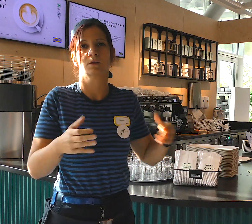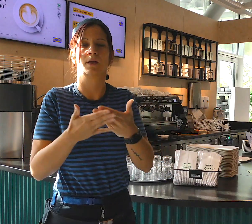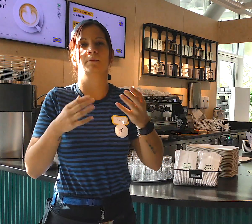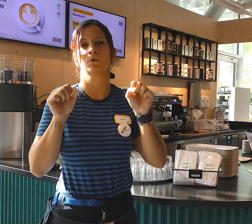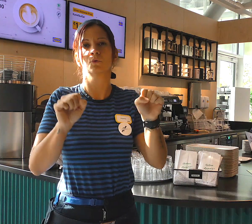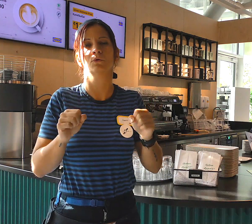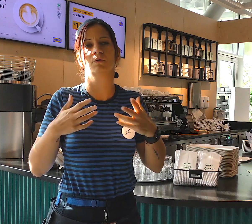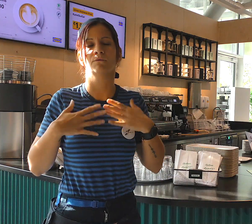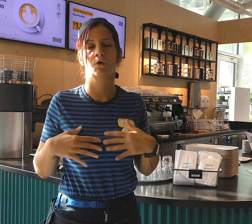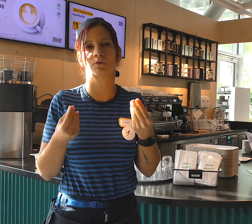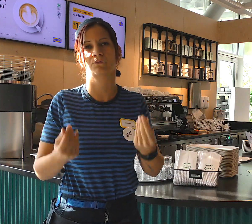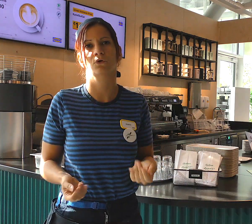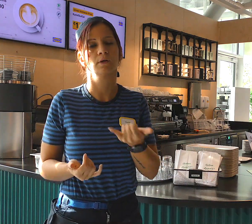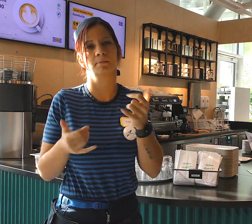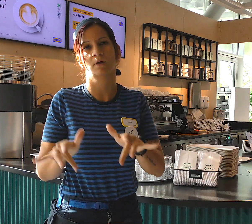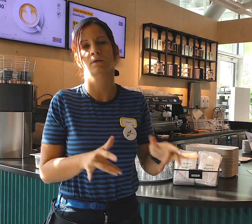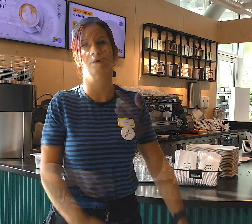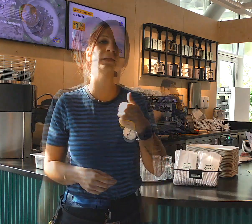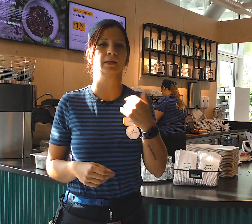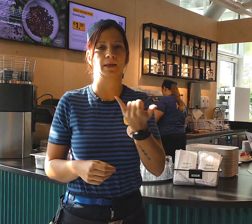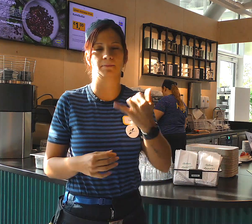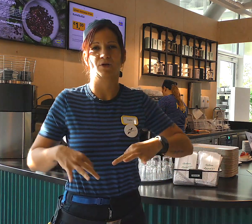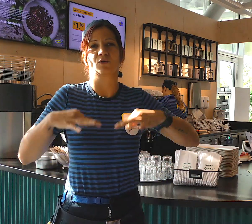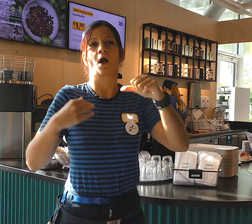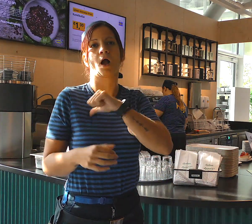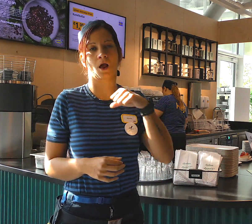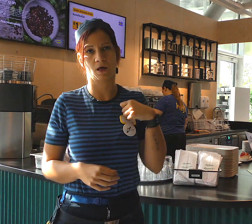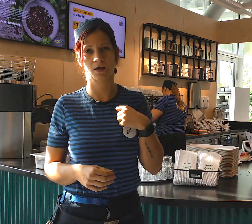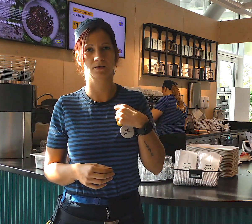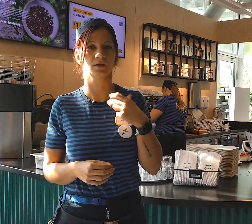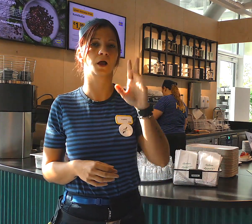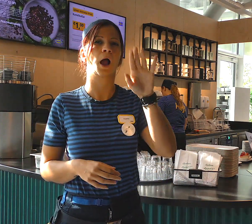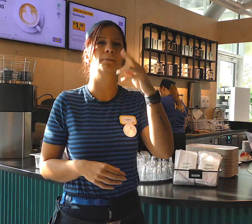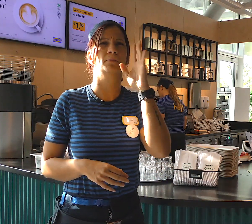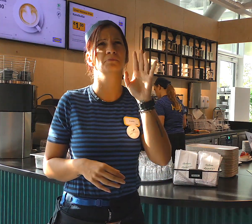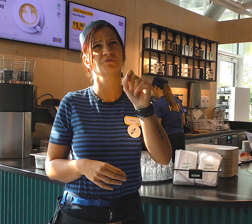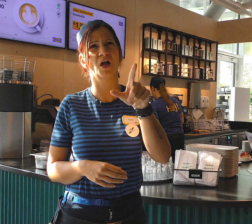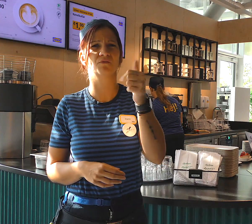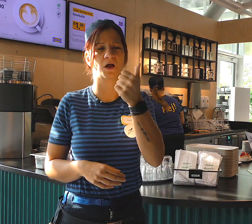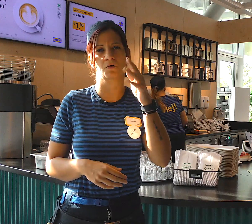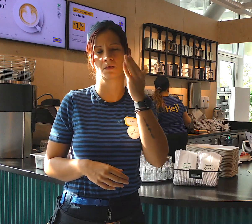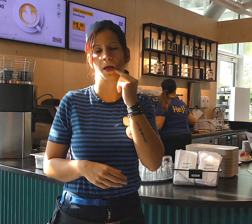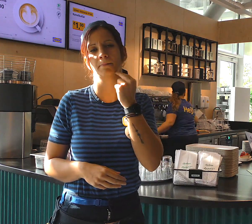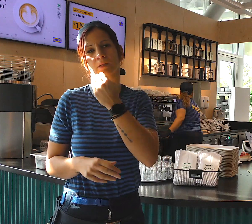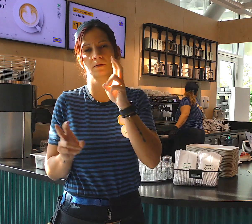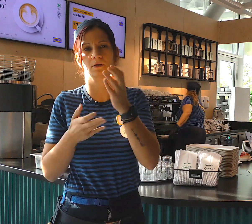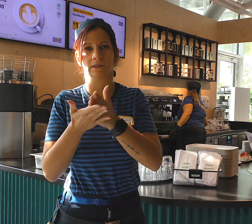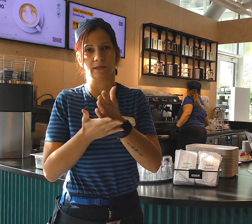To create a pleasant atmosphere for customers, cups should always be available. I alway works alone in the morning, but from around 12:00 or 13:00 in the afternoon